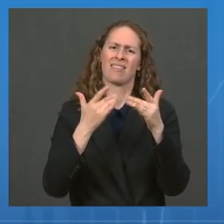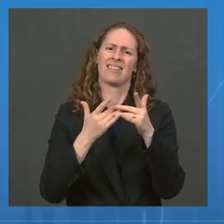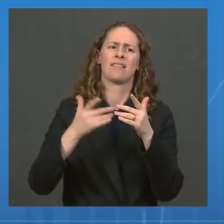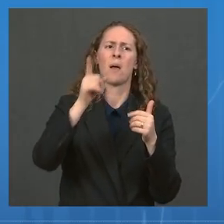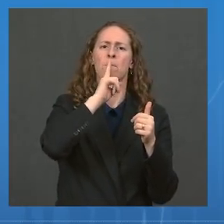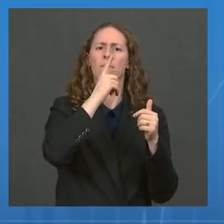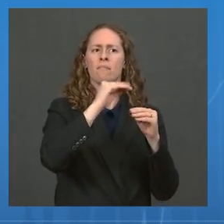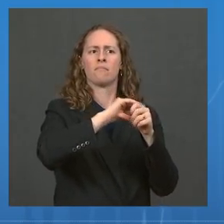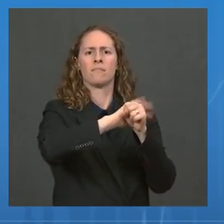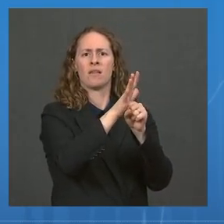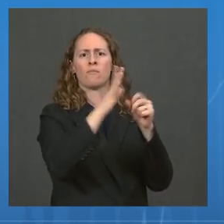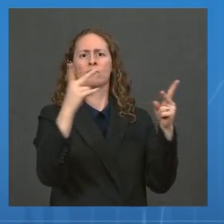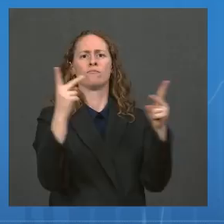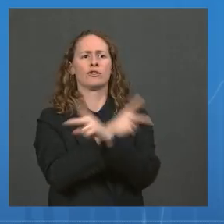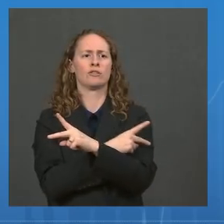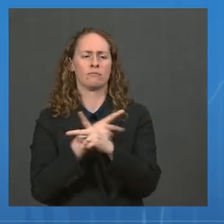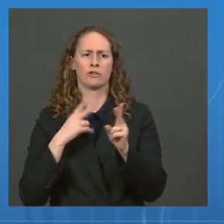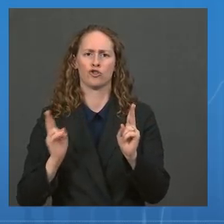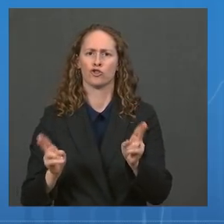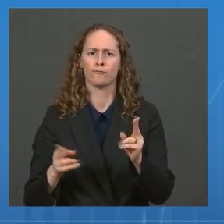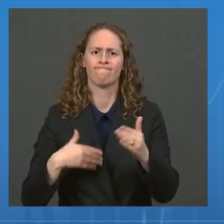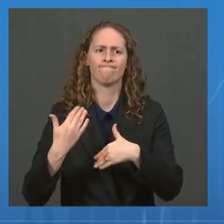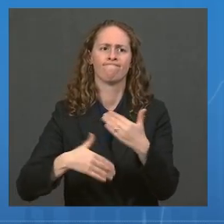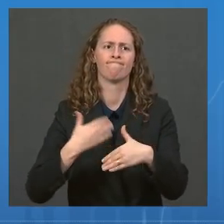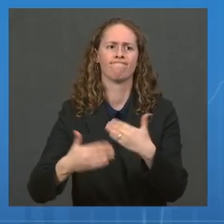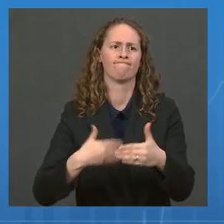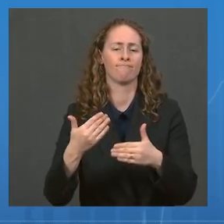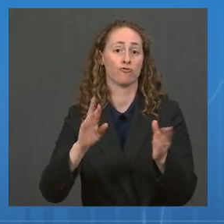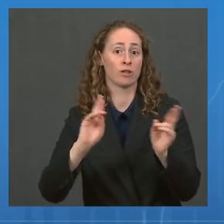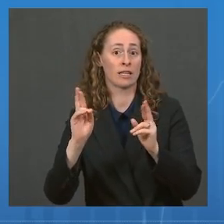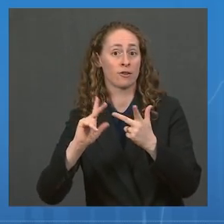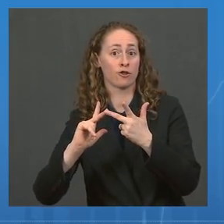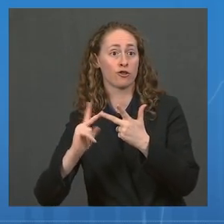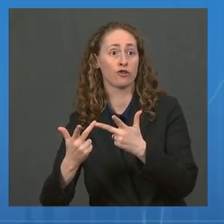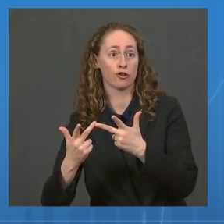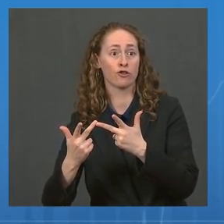for additional populations and with additional vaccine types in the weeks to come.